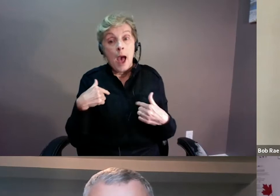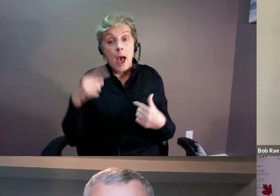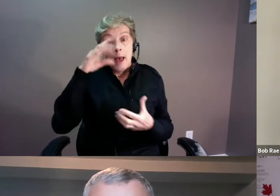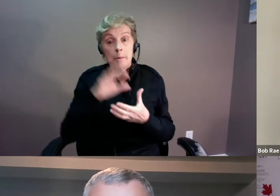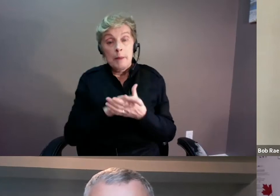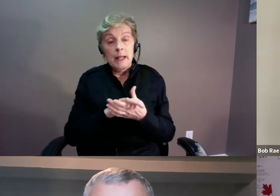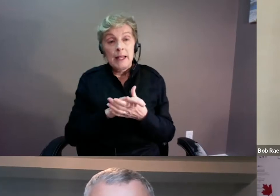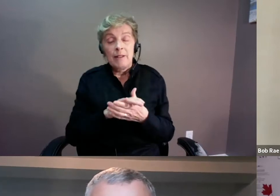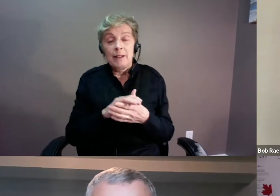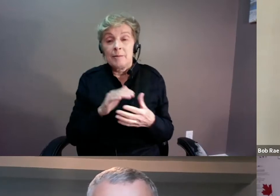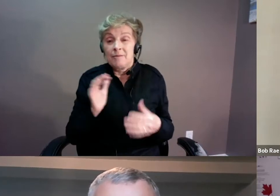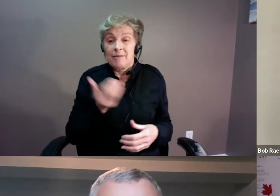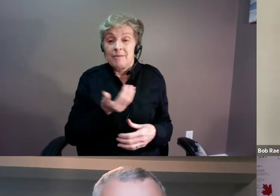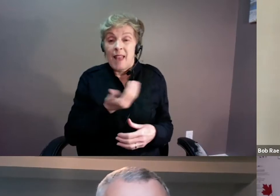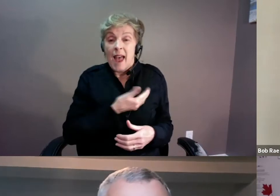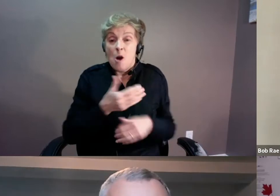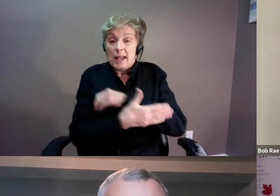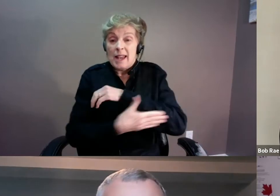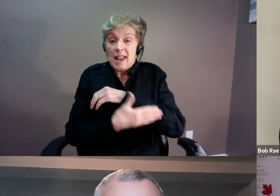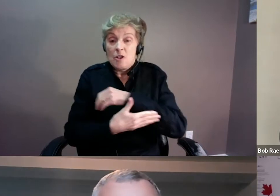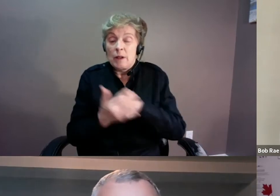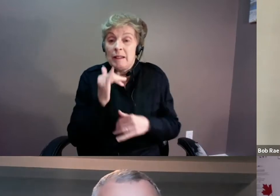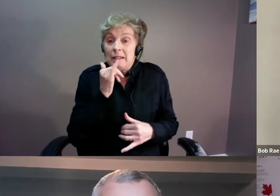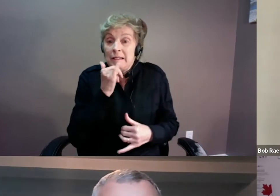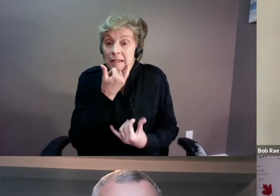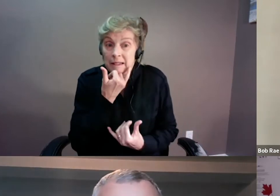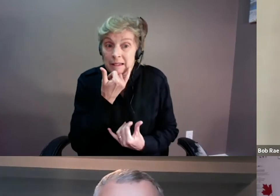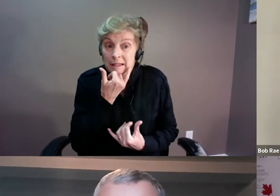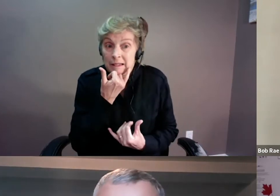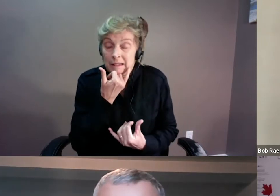mistake in our country in underestimating the importance of housing as a basic